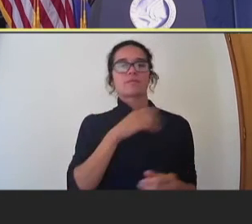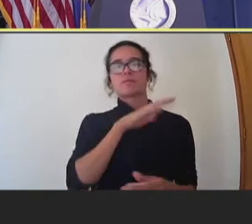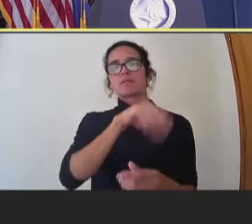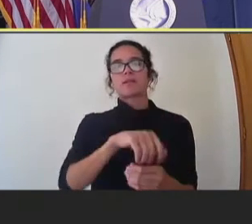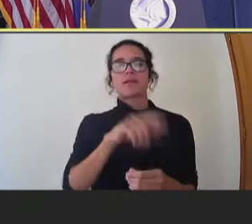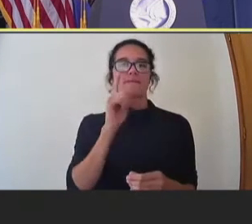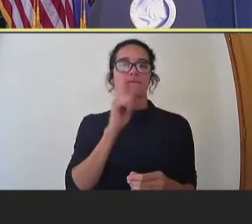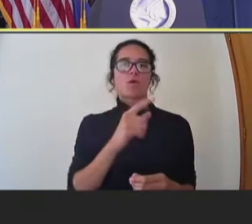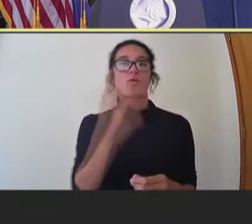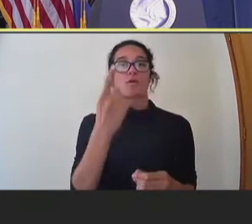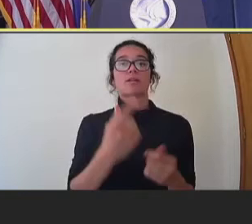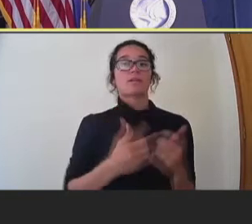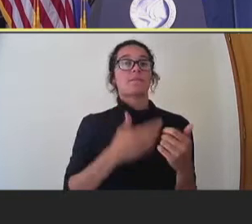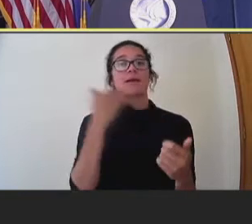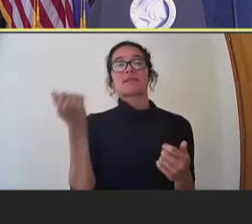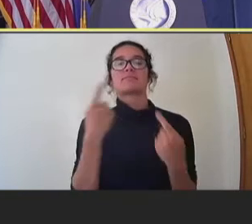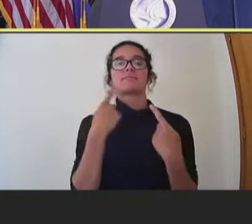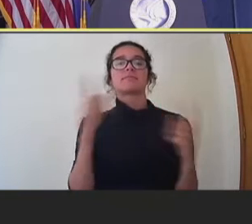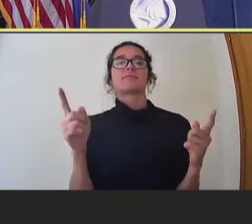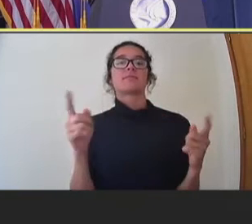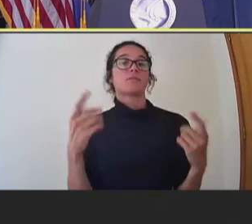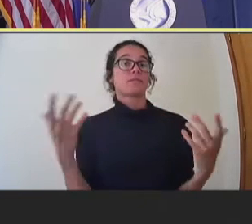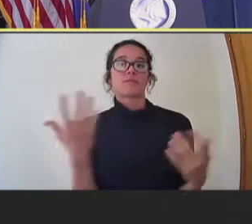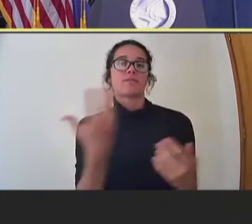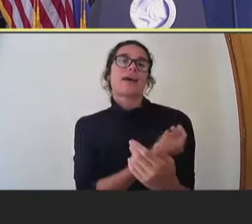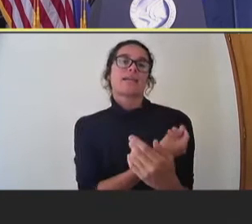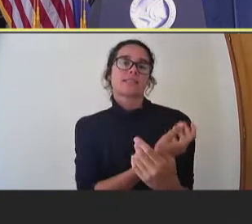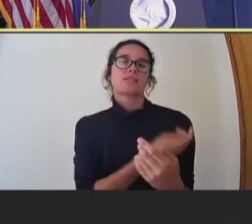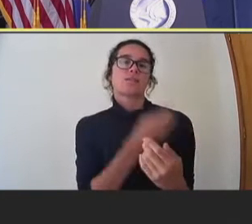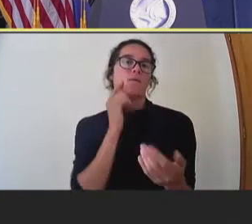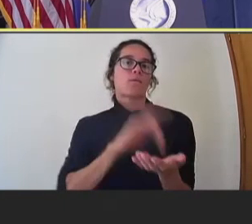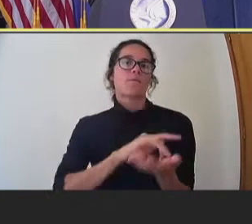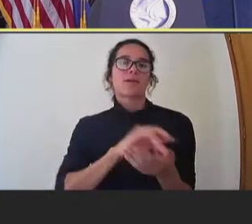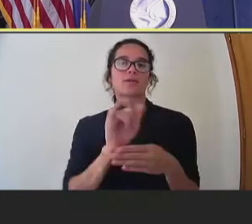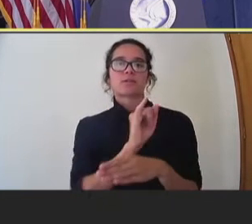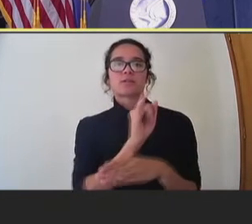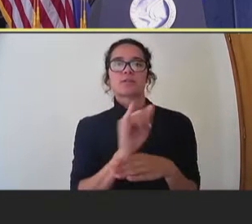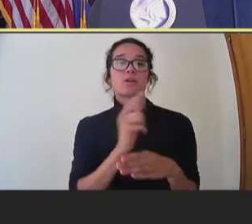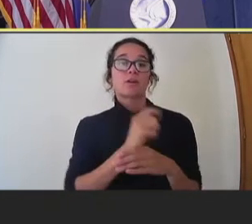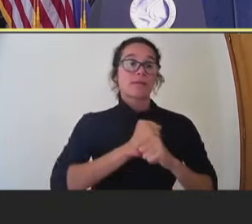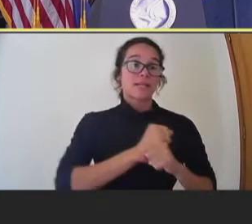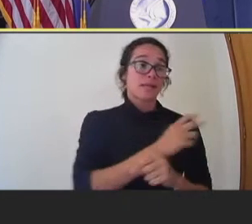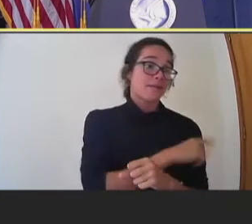a time-honored effort to protect ourselves, our patients, our families, our communities,